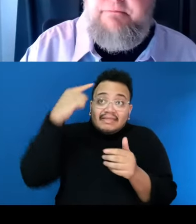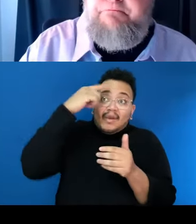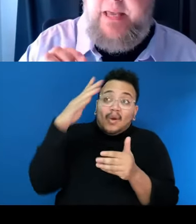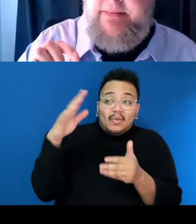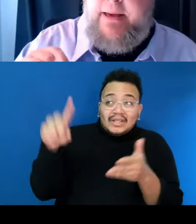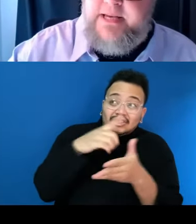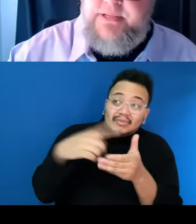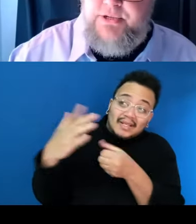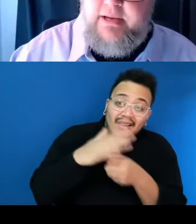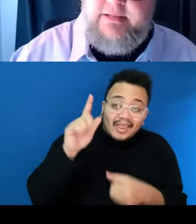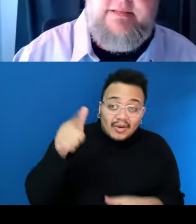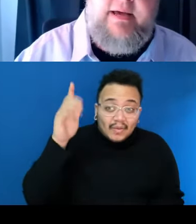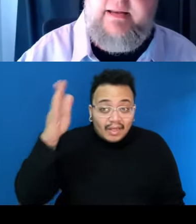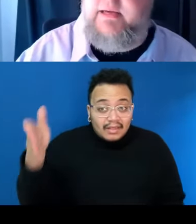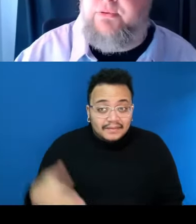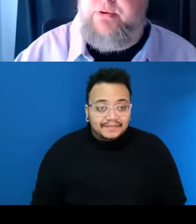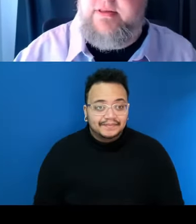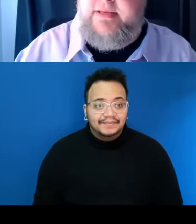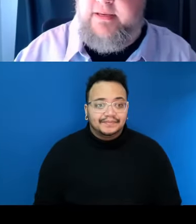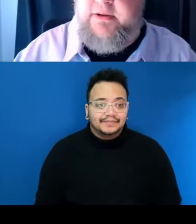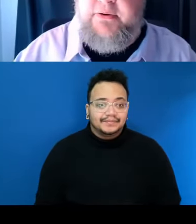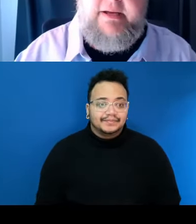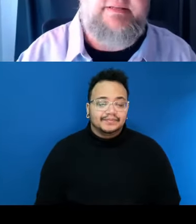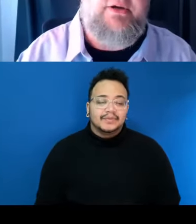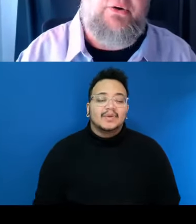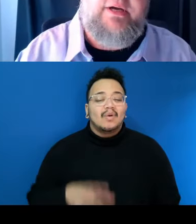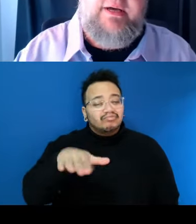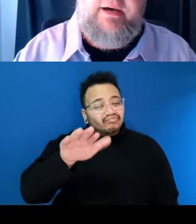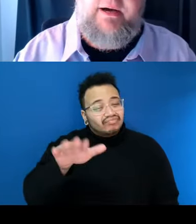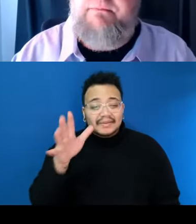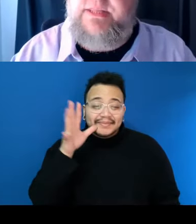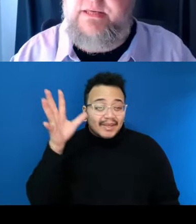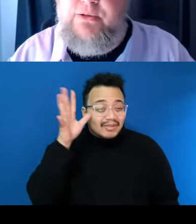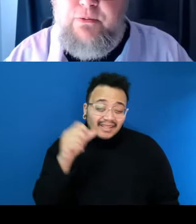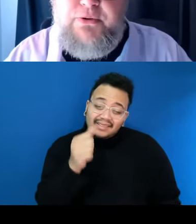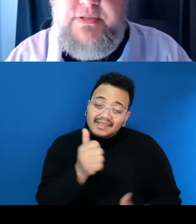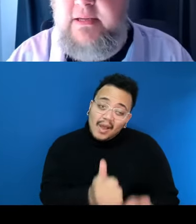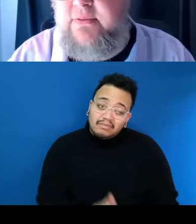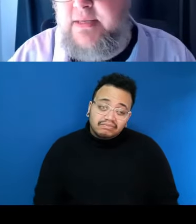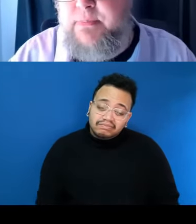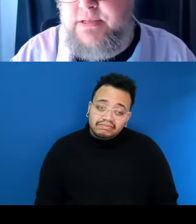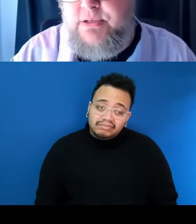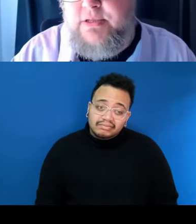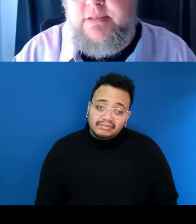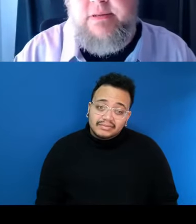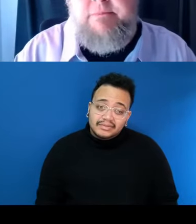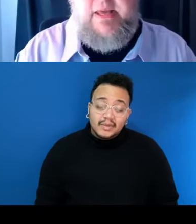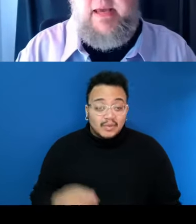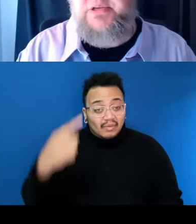that messaging does not get through to the kid, right? So, the youth perceive these messages